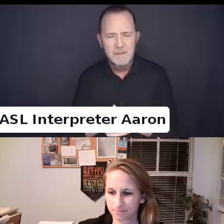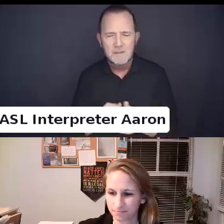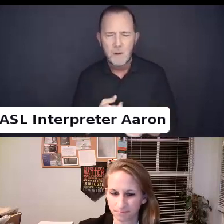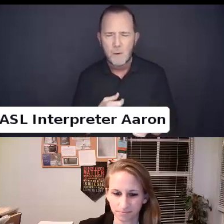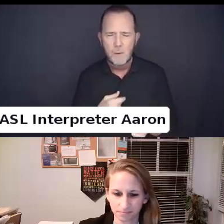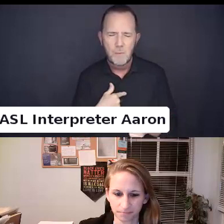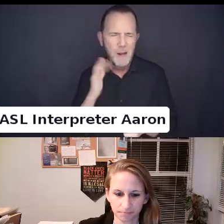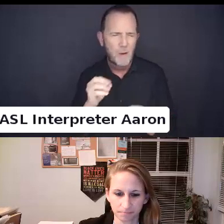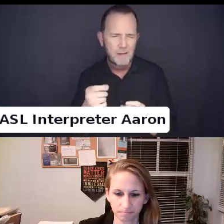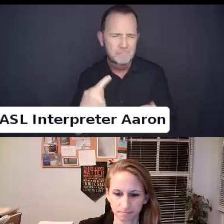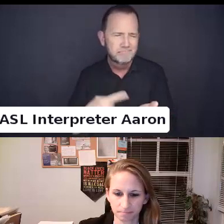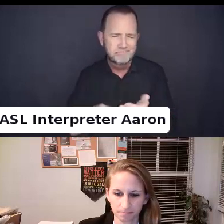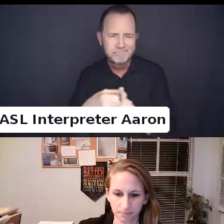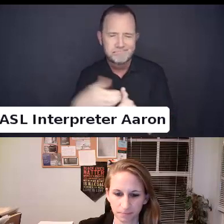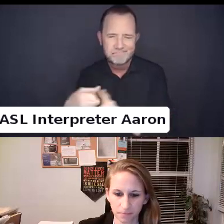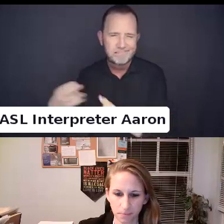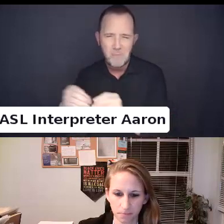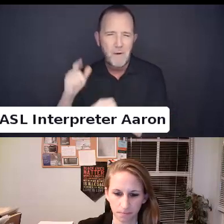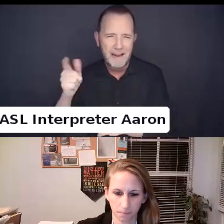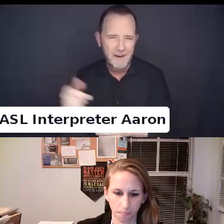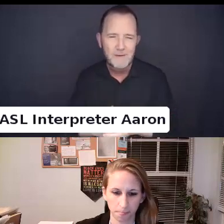Thank you.